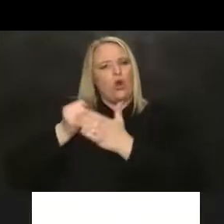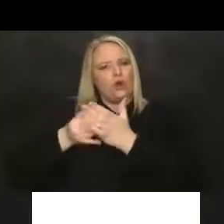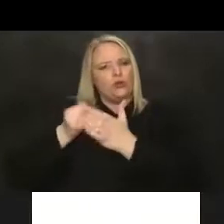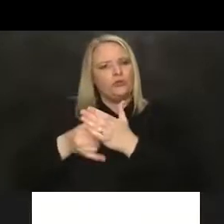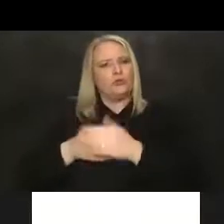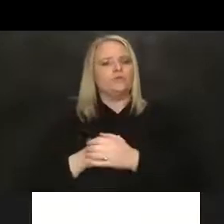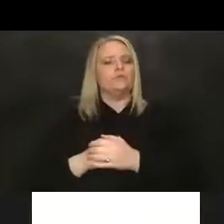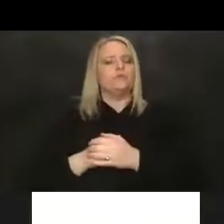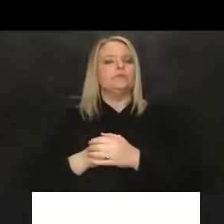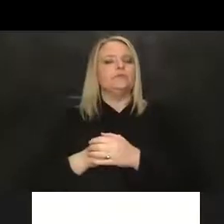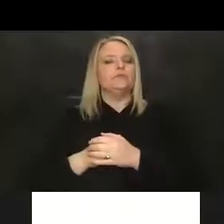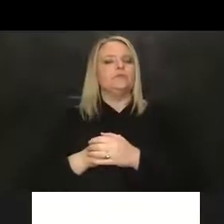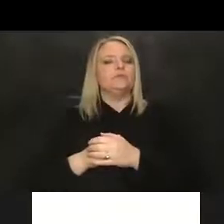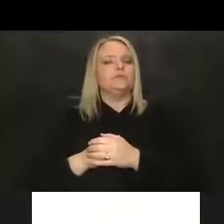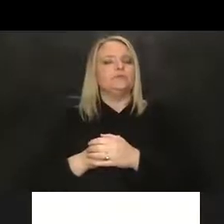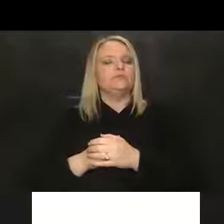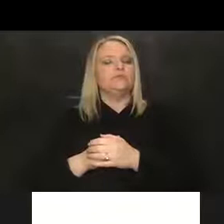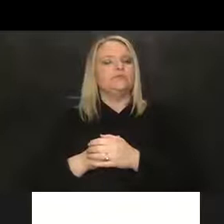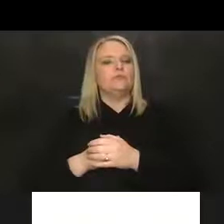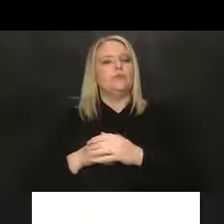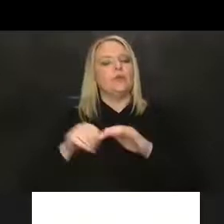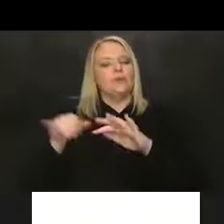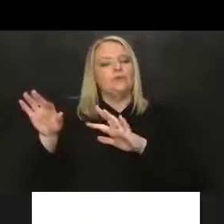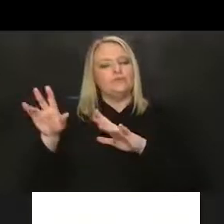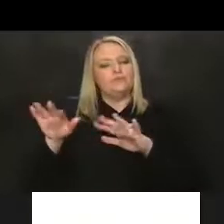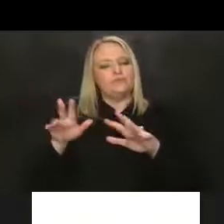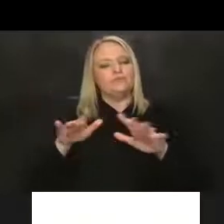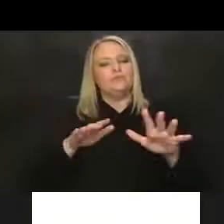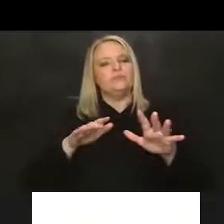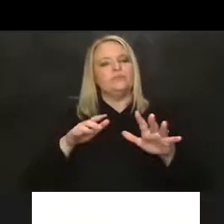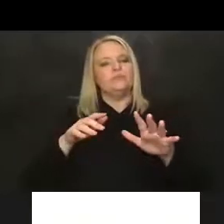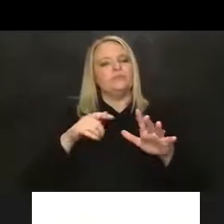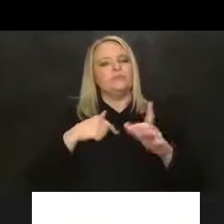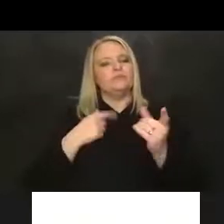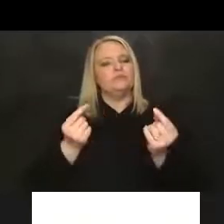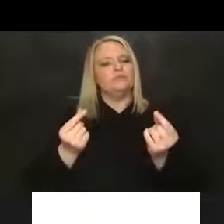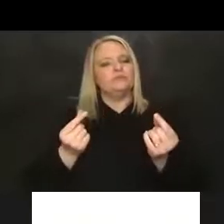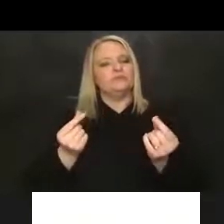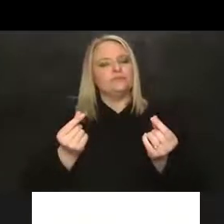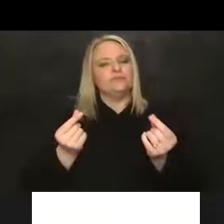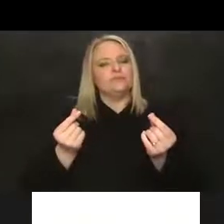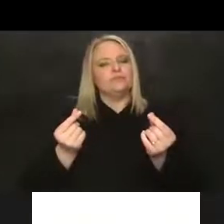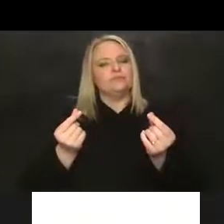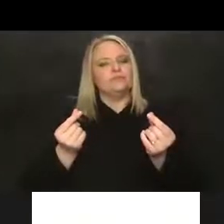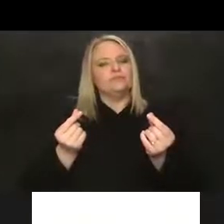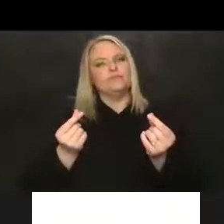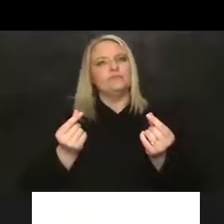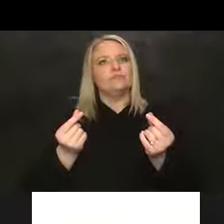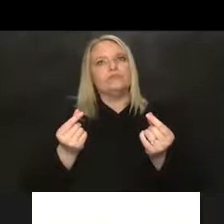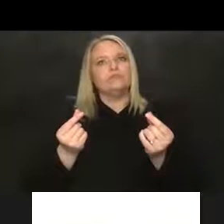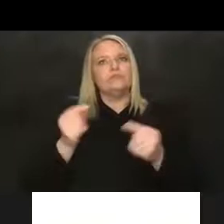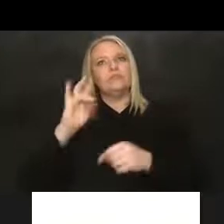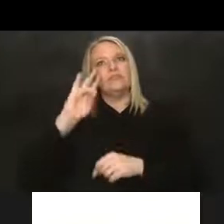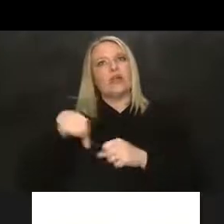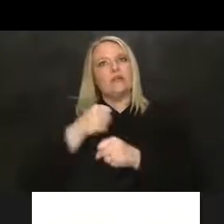and after after a while I started to -- after about seven years out of undergrad, six or seven